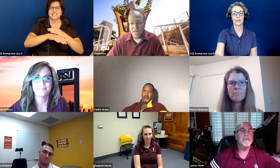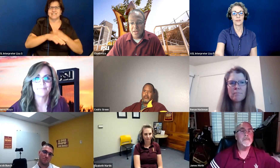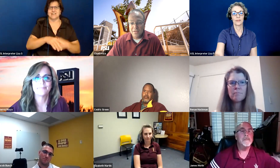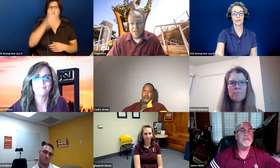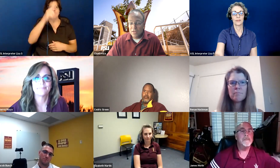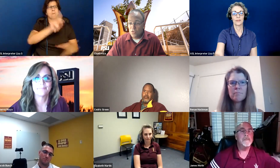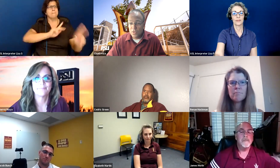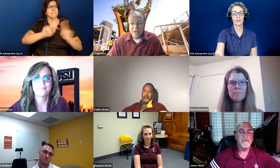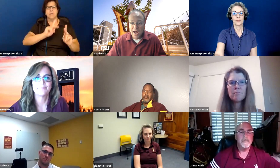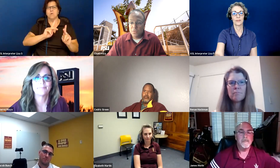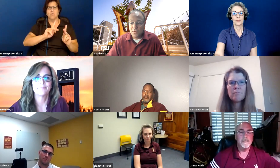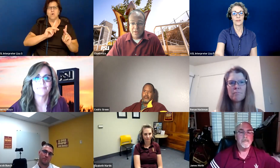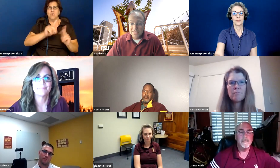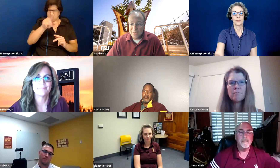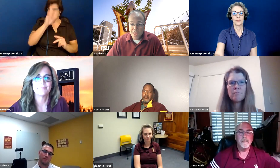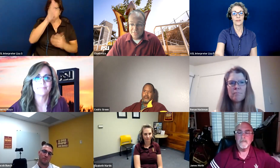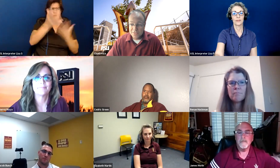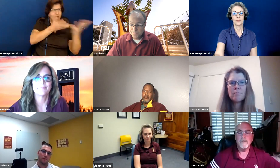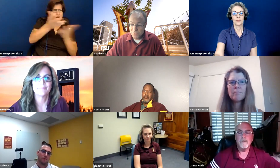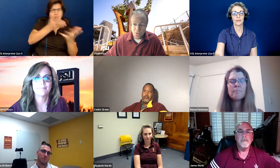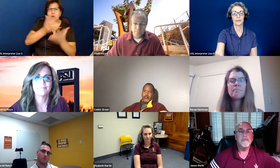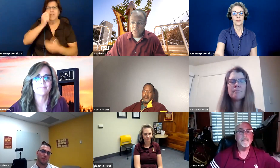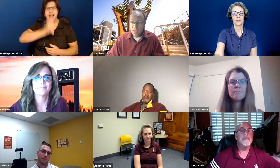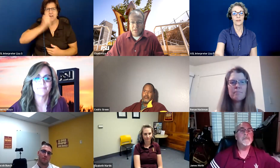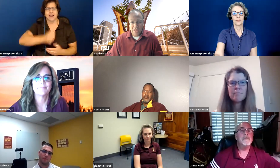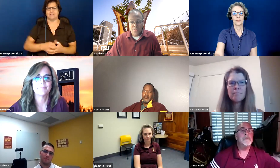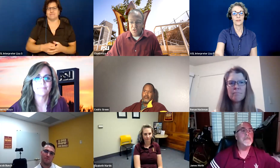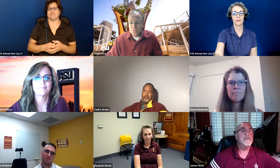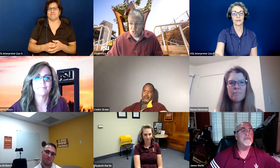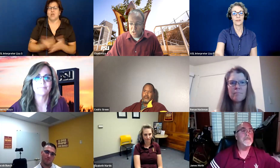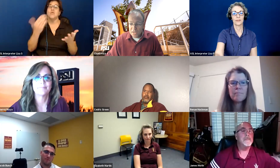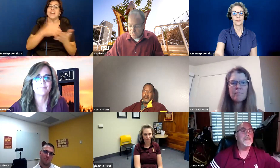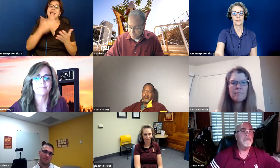that you will interact with on a daily basis. So again, thank you for joining us.